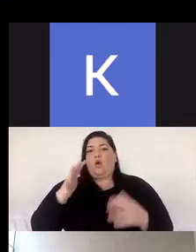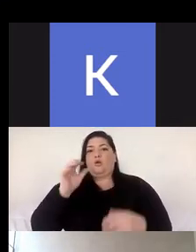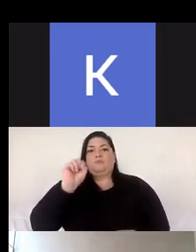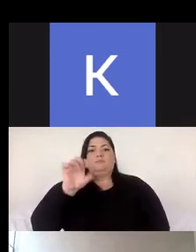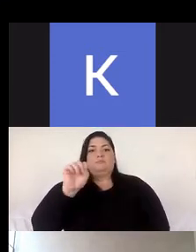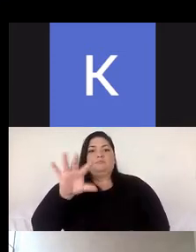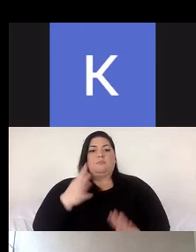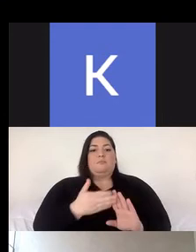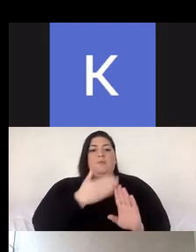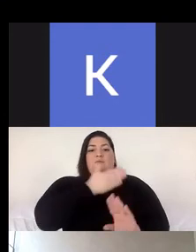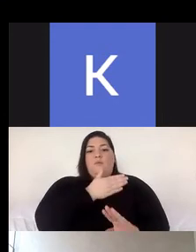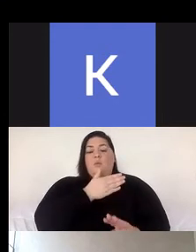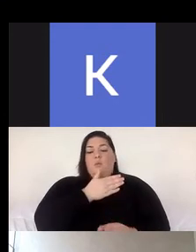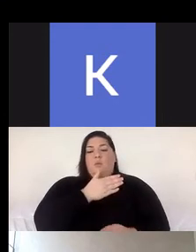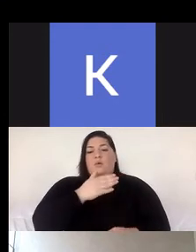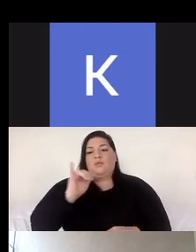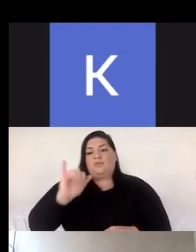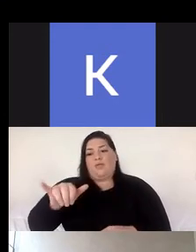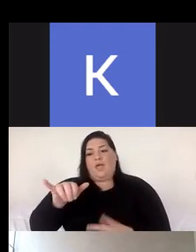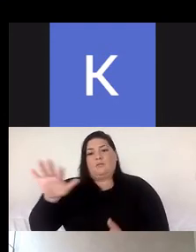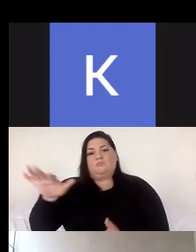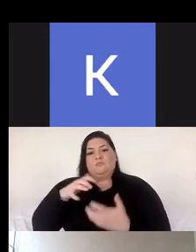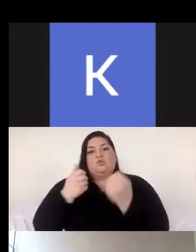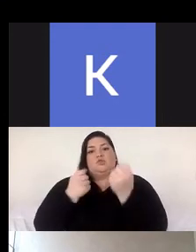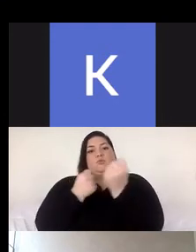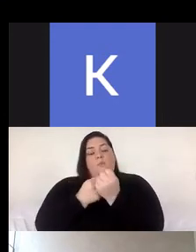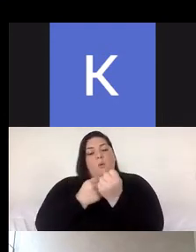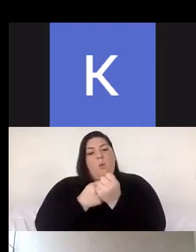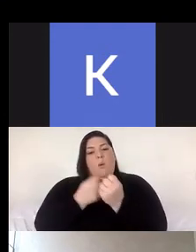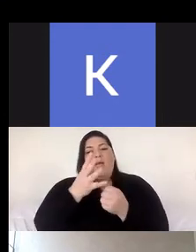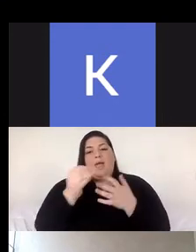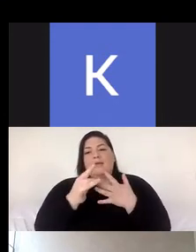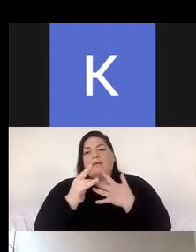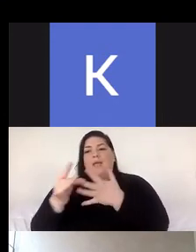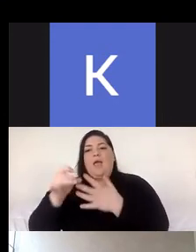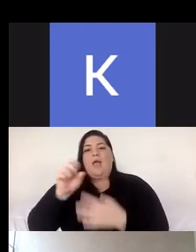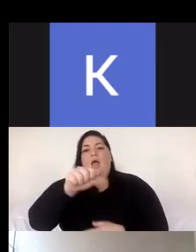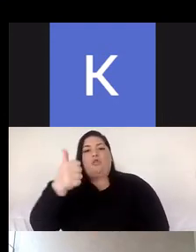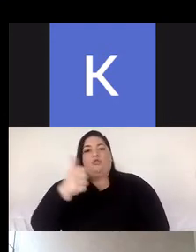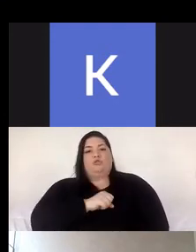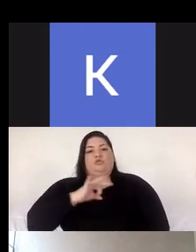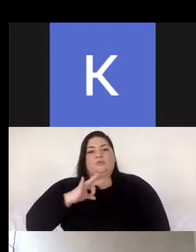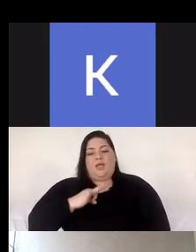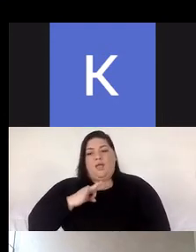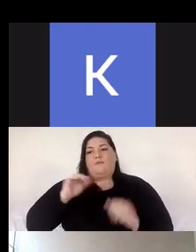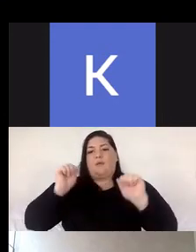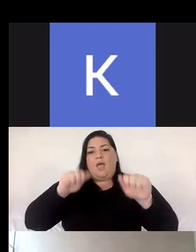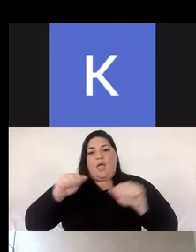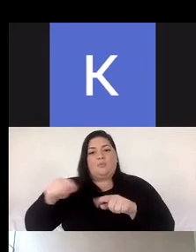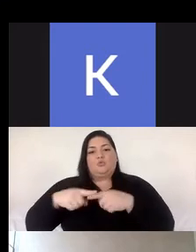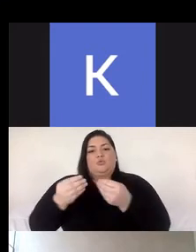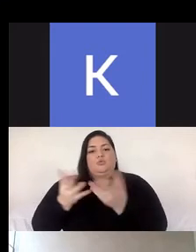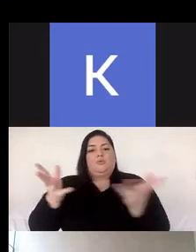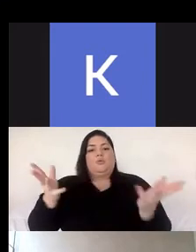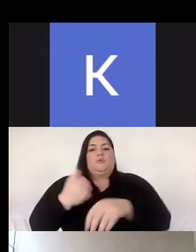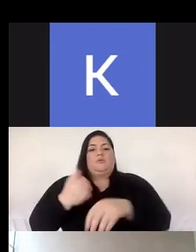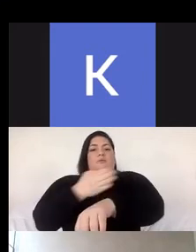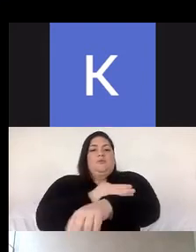the one advocate supported and sort of guided other staff to provide better services, even though it was only the one